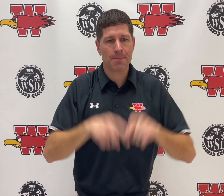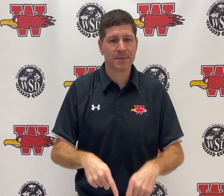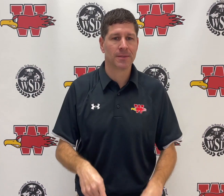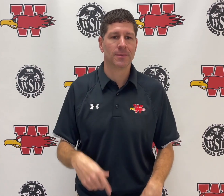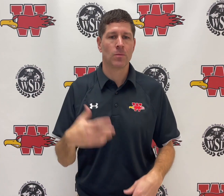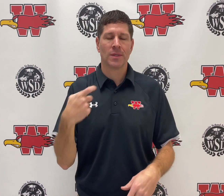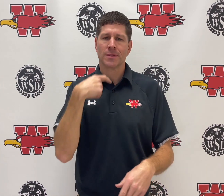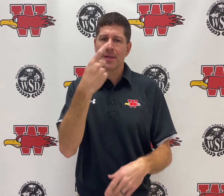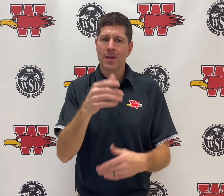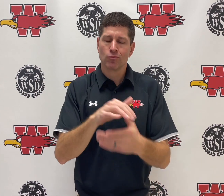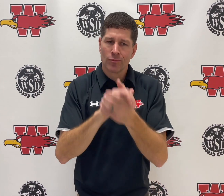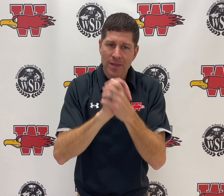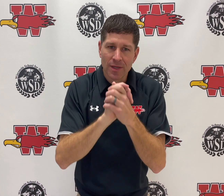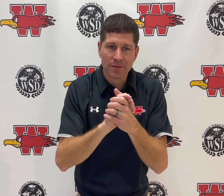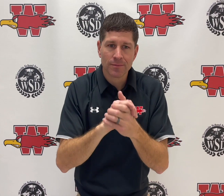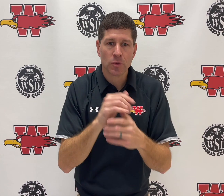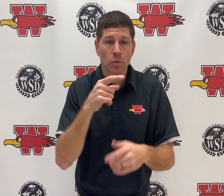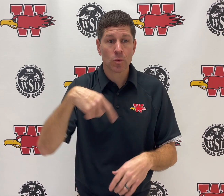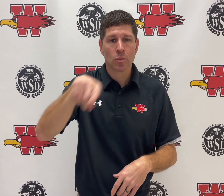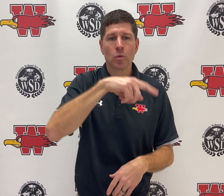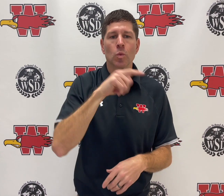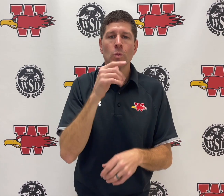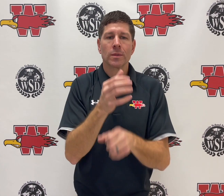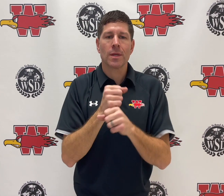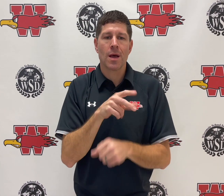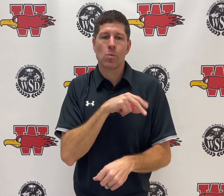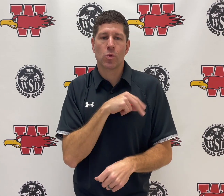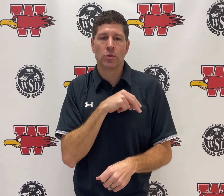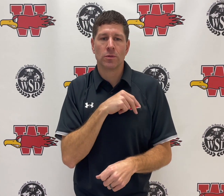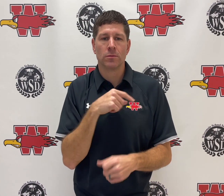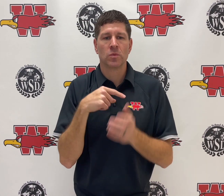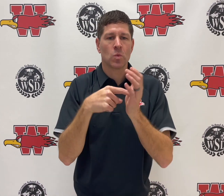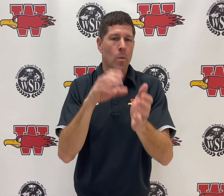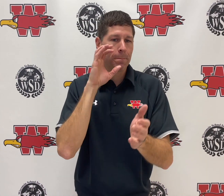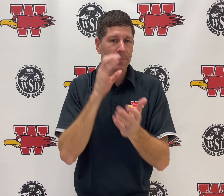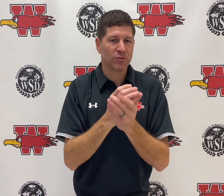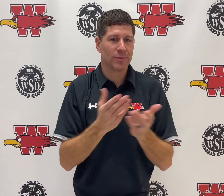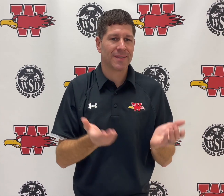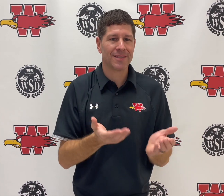and to allow this to happen. So congratulations to all of you who received awards. Which I'll show you the pictures here.